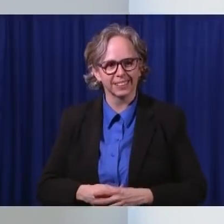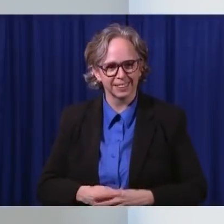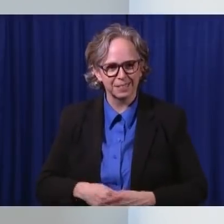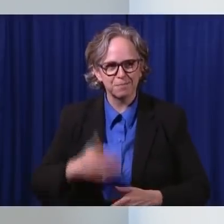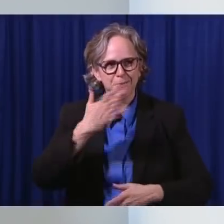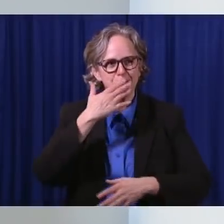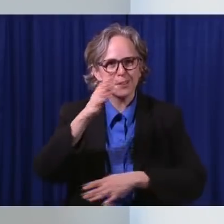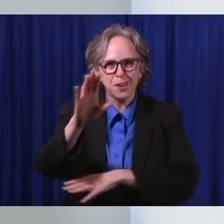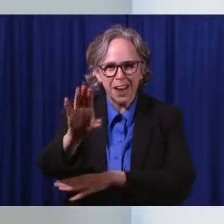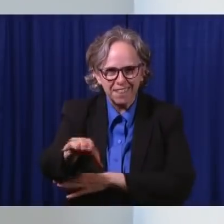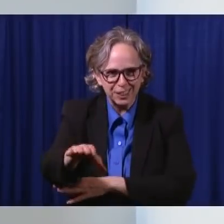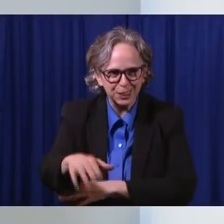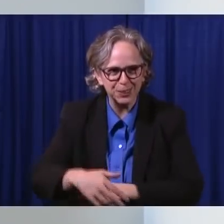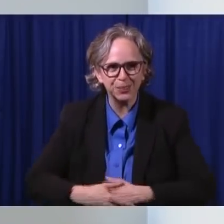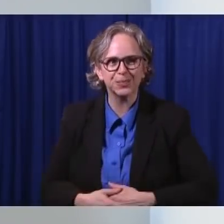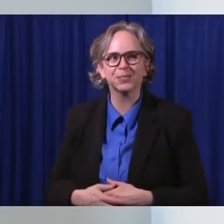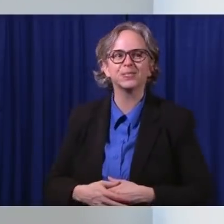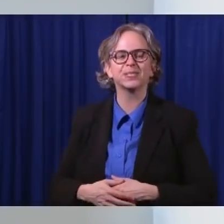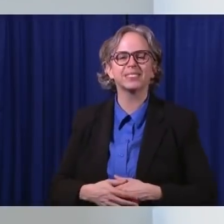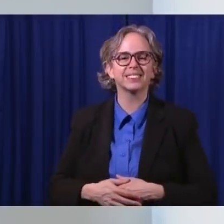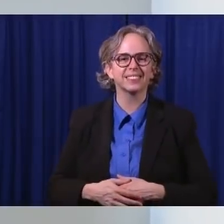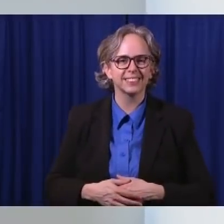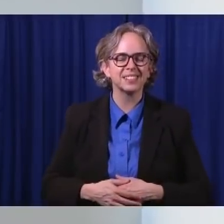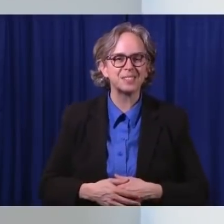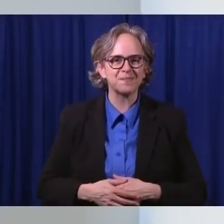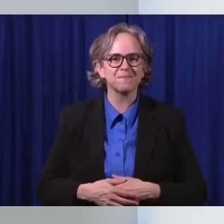GOES ON FOR THE SUMMER FOR ALL OF COUNTIES. JOHN. THANK YOU VERY MUCH GOVERNOR.